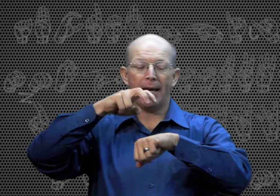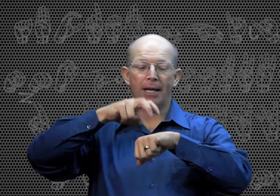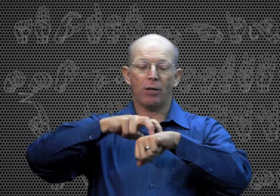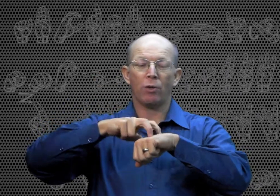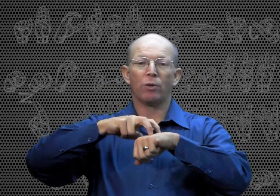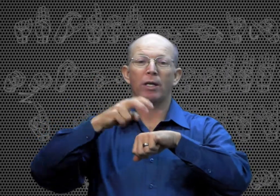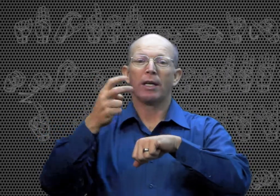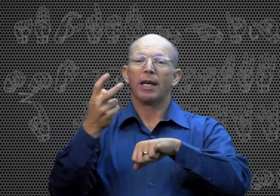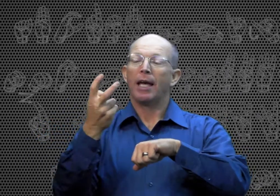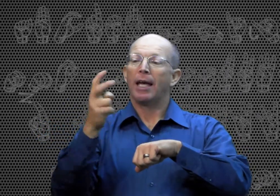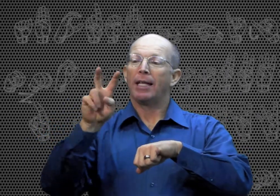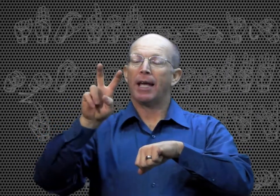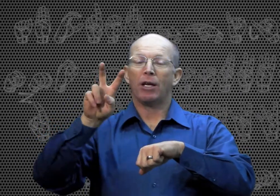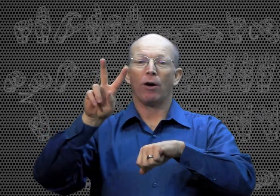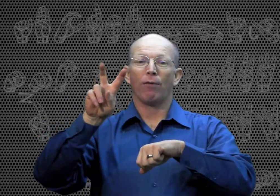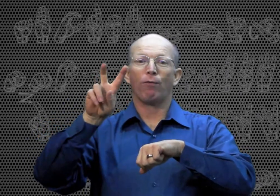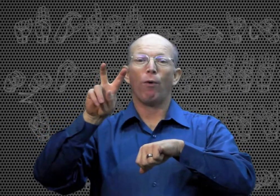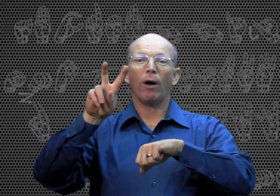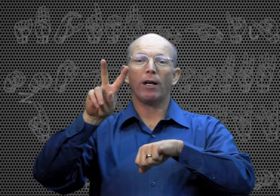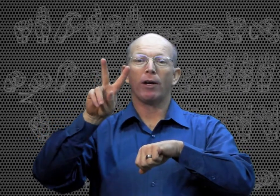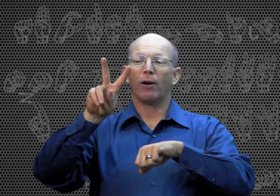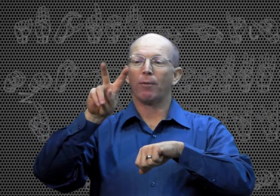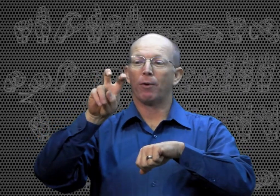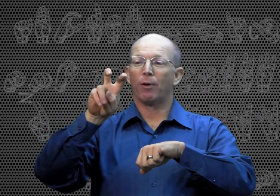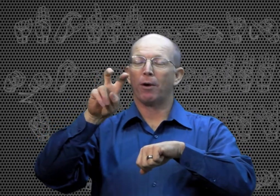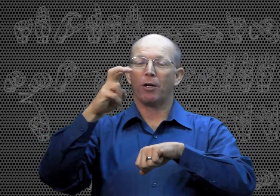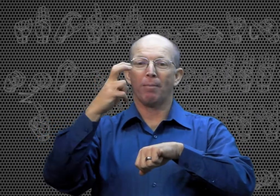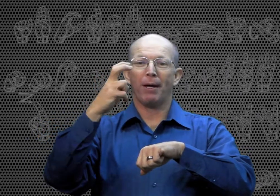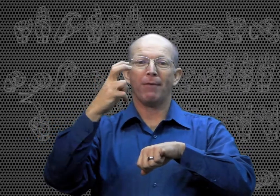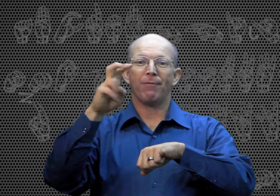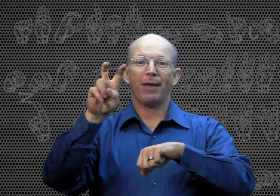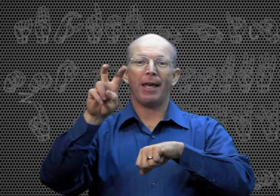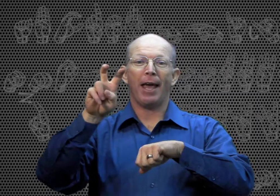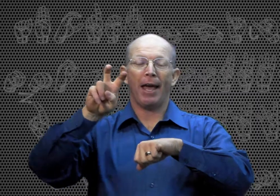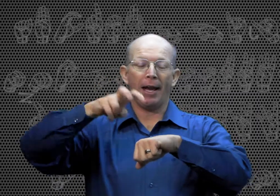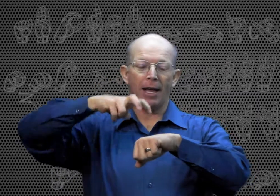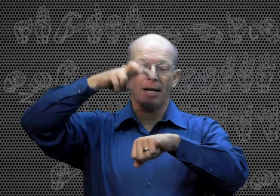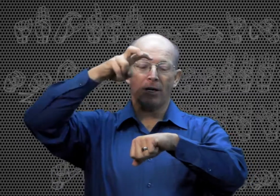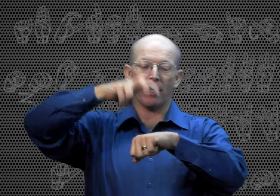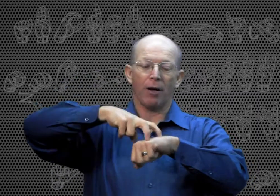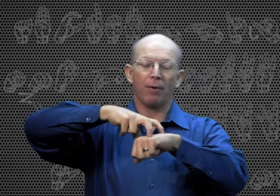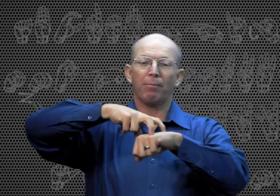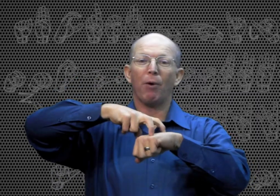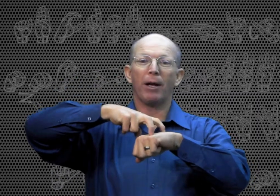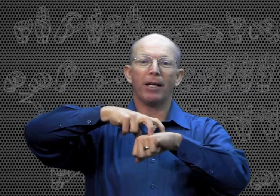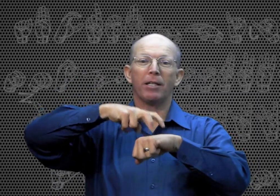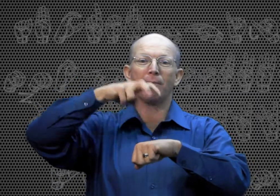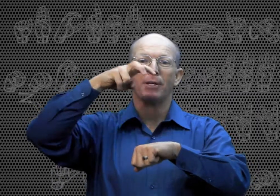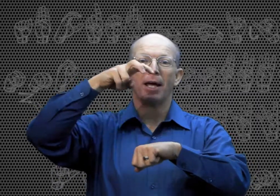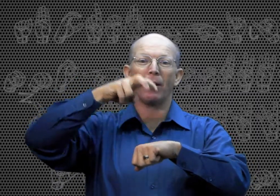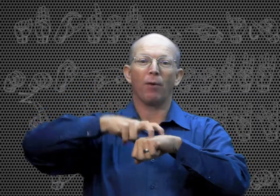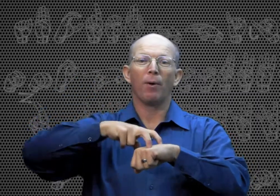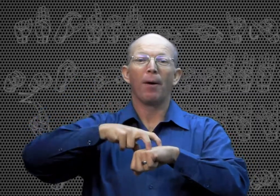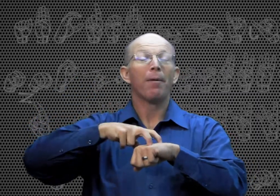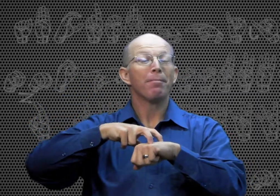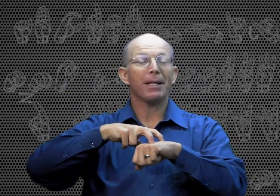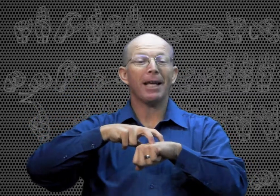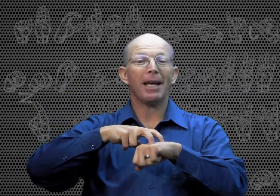POTATOES – Take your fork, your bent V-hand and you are going to poke it into the POTATO.